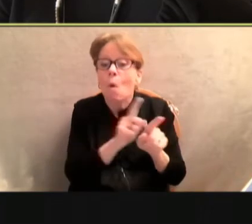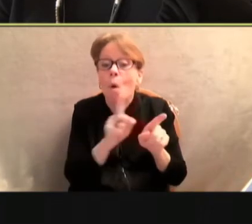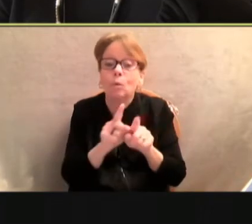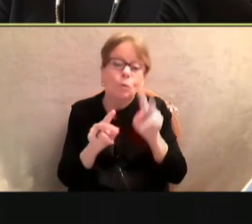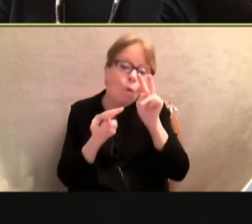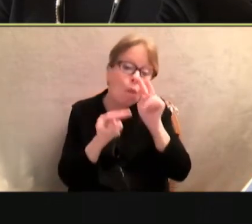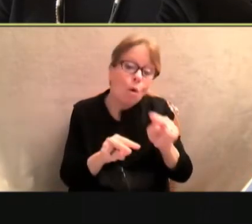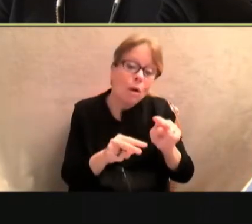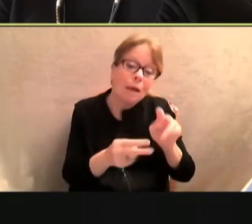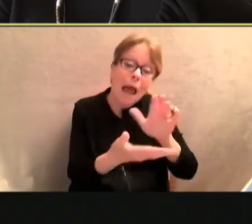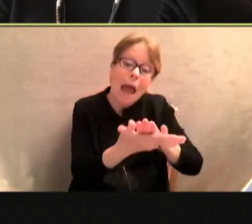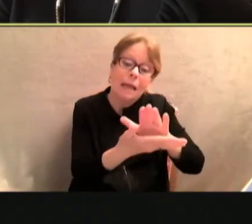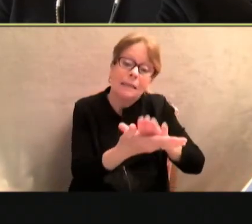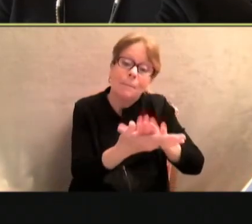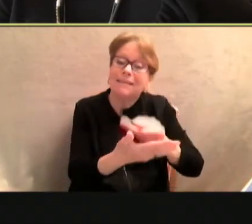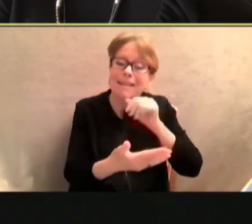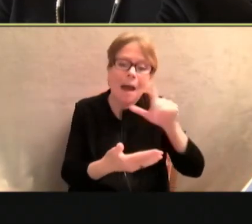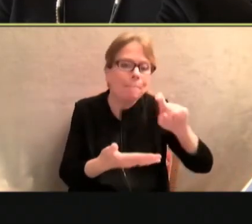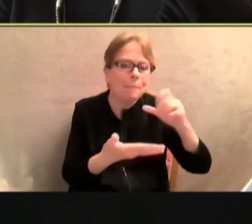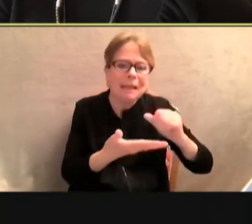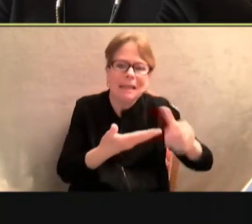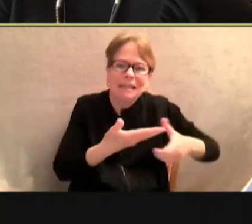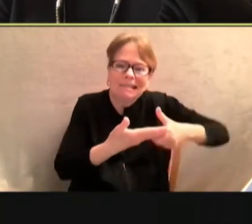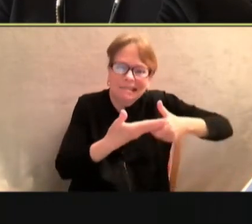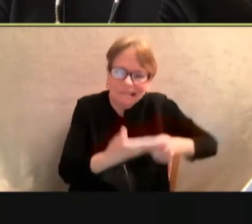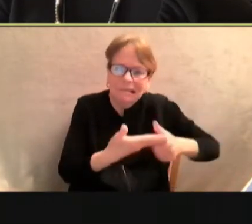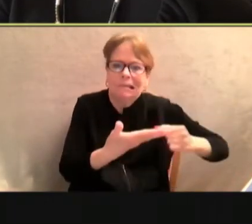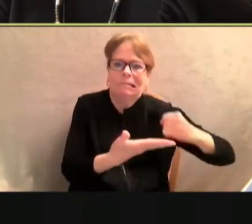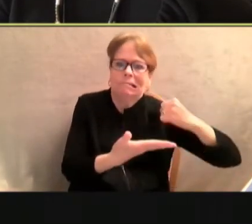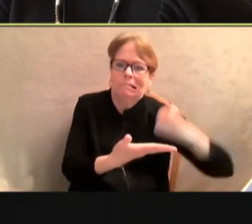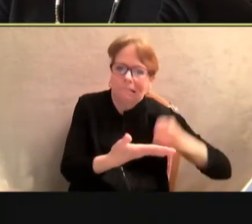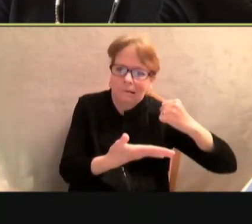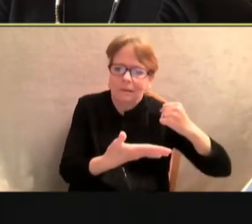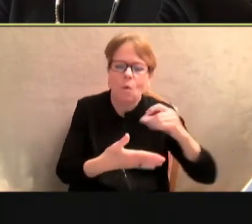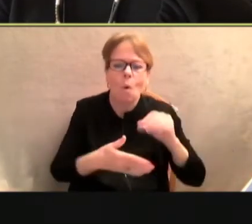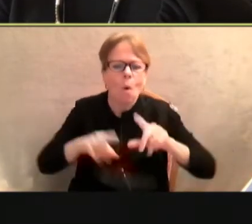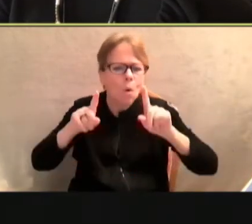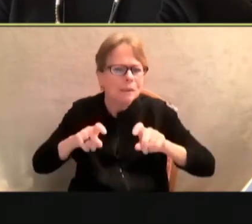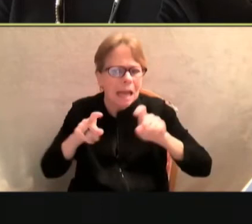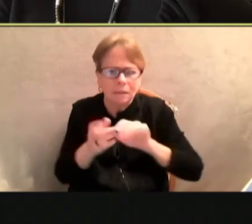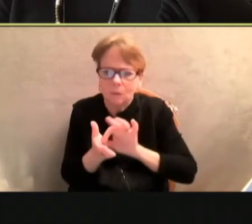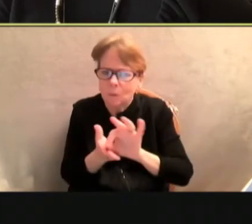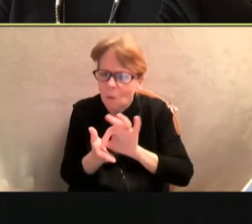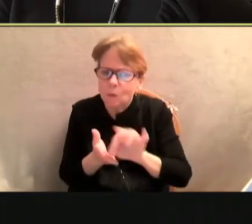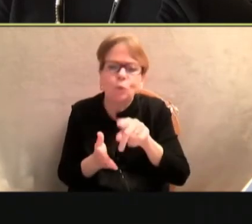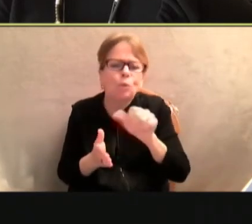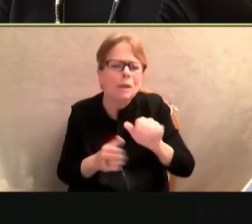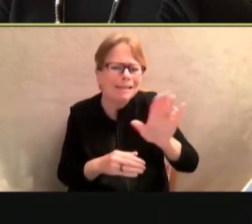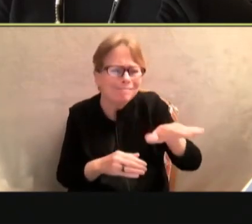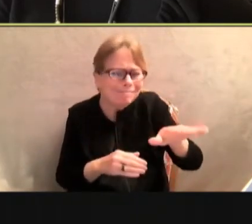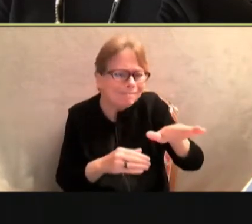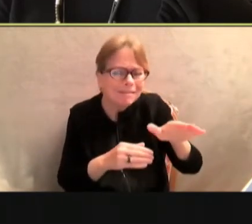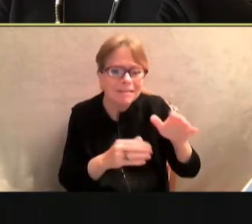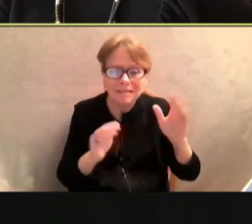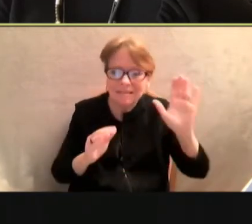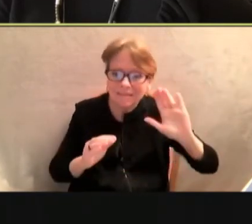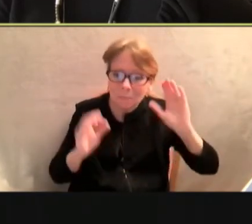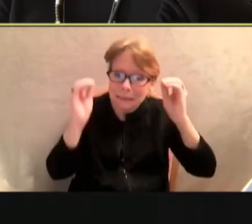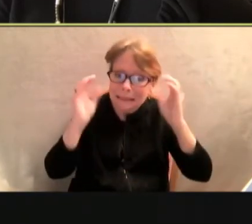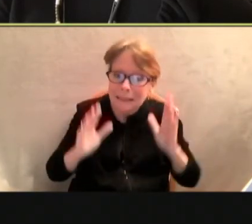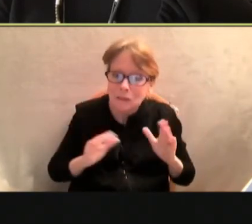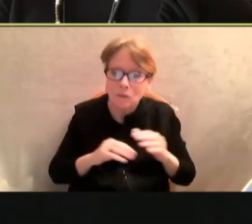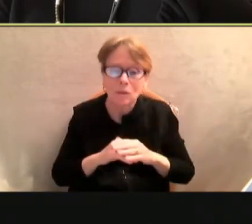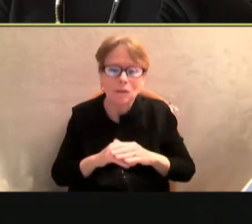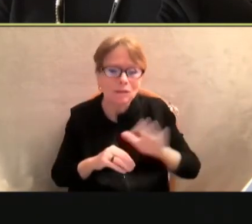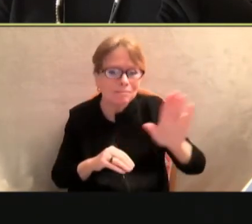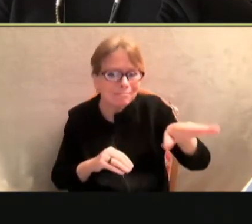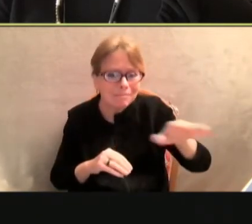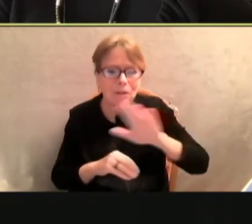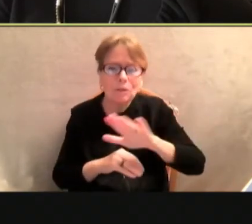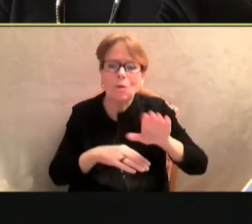reports. You can go back to former professors, former teachers, counselors, and if they recall